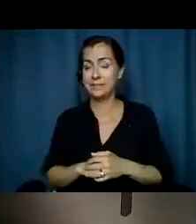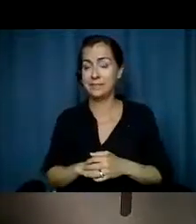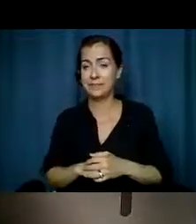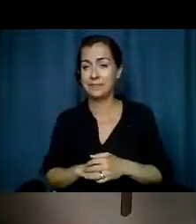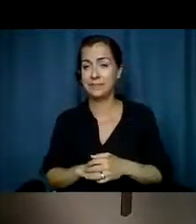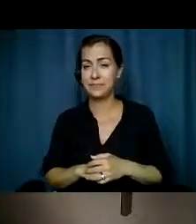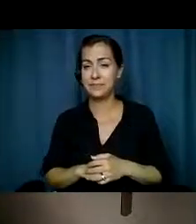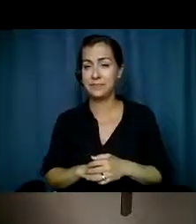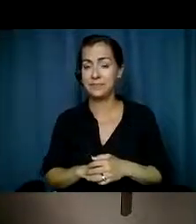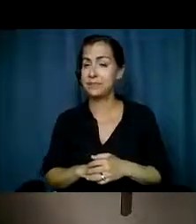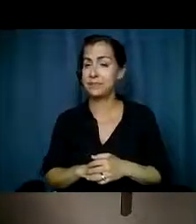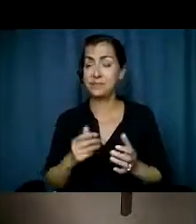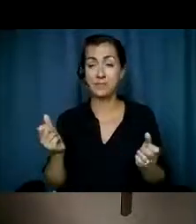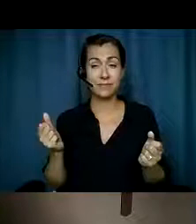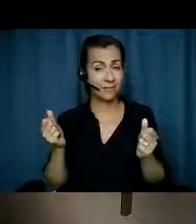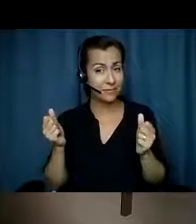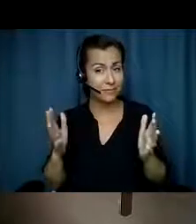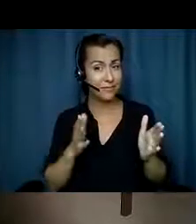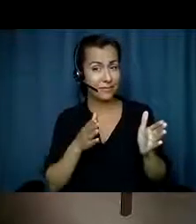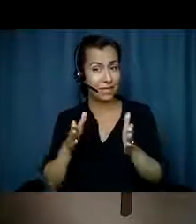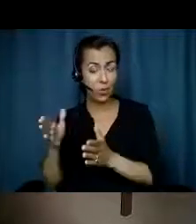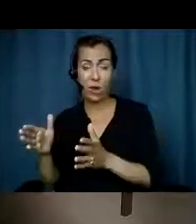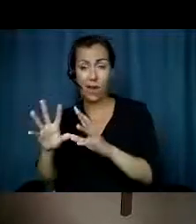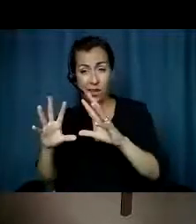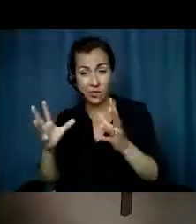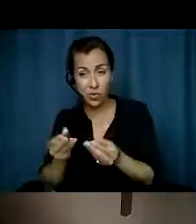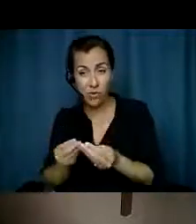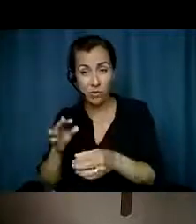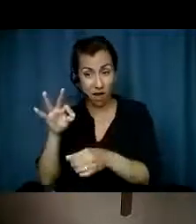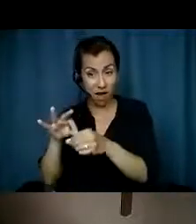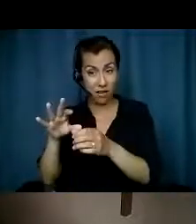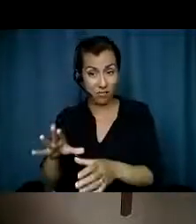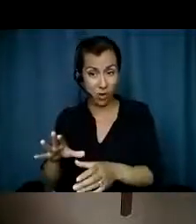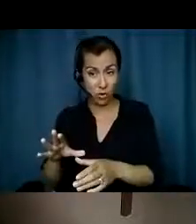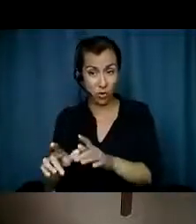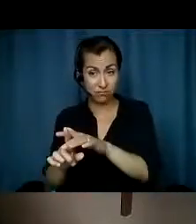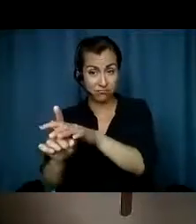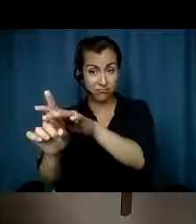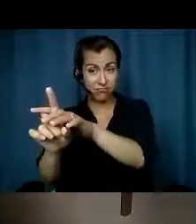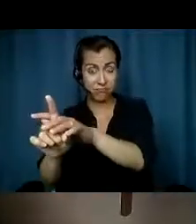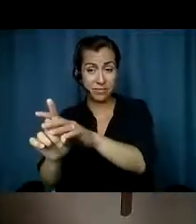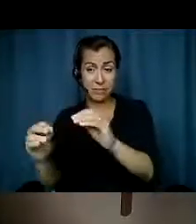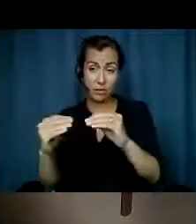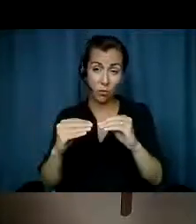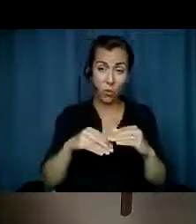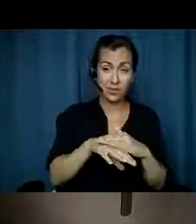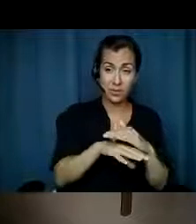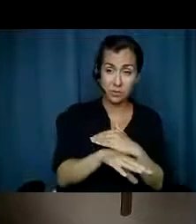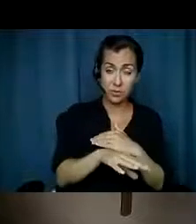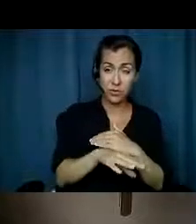grateful for the opportunity, in the past I was, actually I worked for Senator Tom Harkin who was the author of the ADA